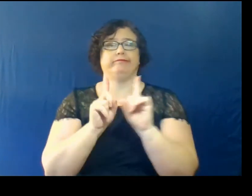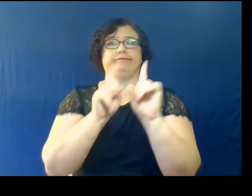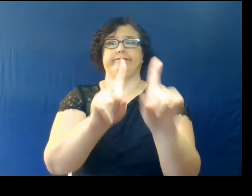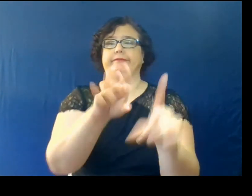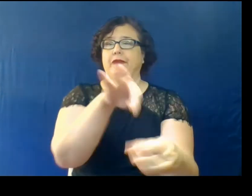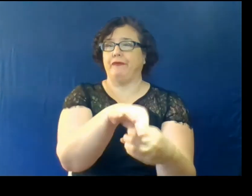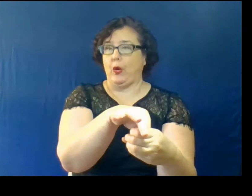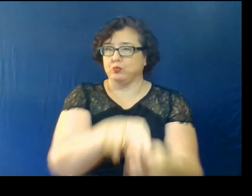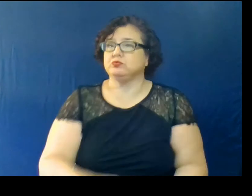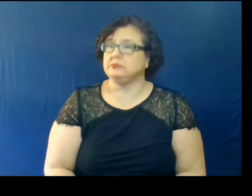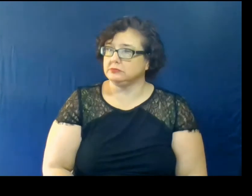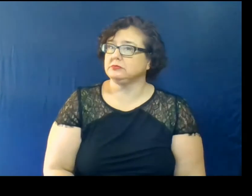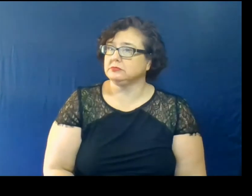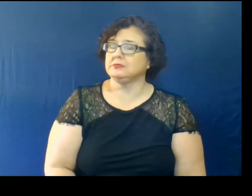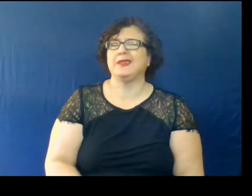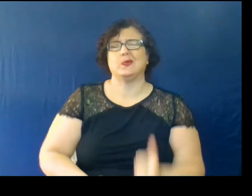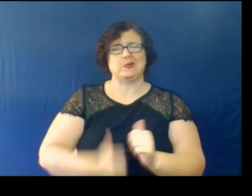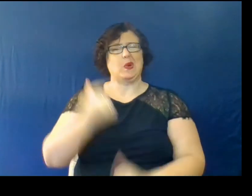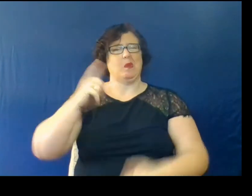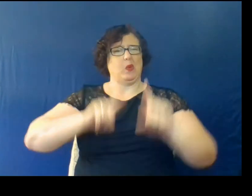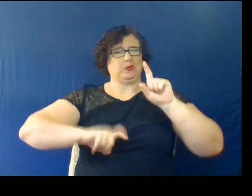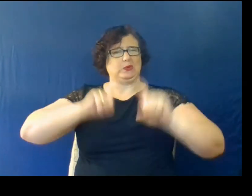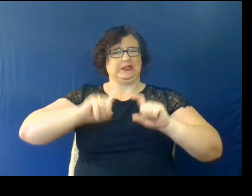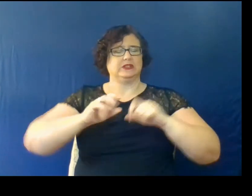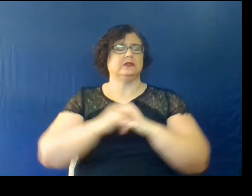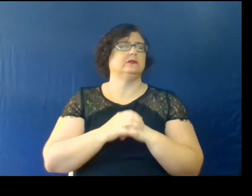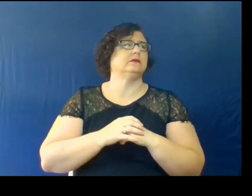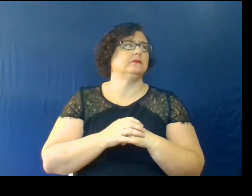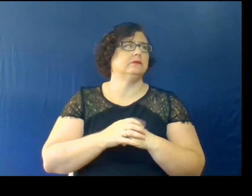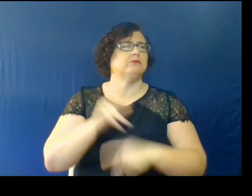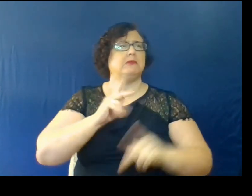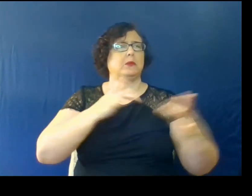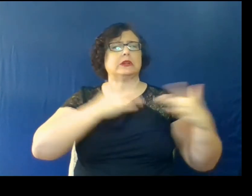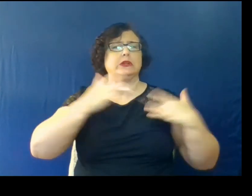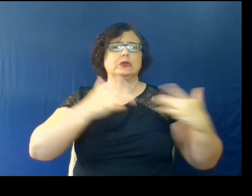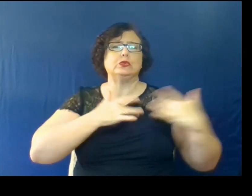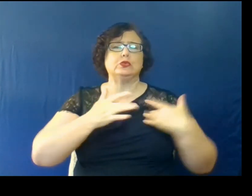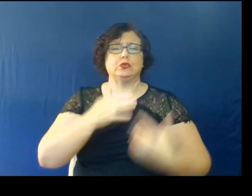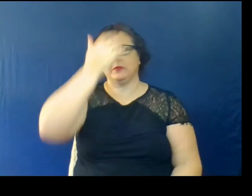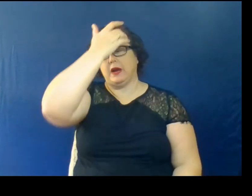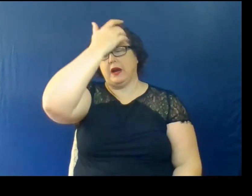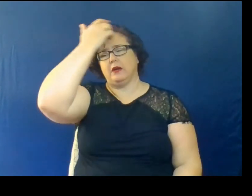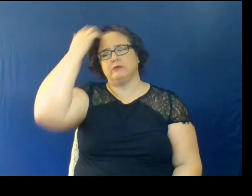I have. And people do get concerned about the the different equipment that's available.